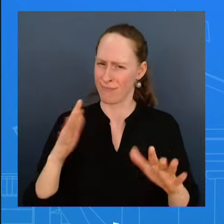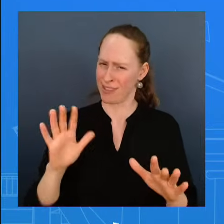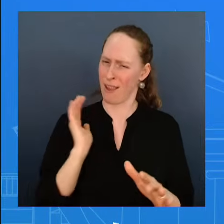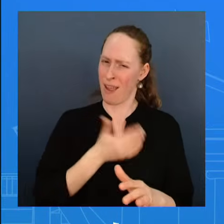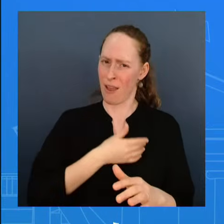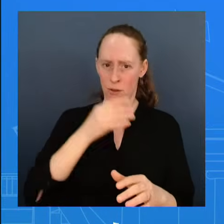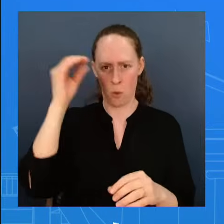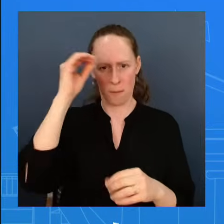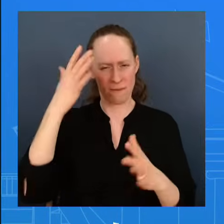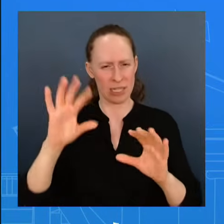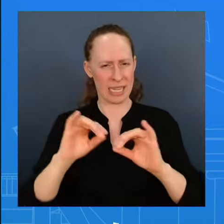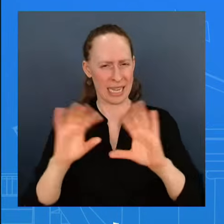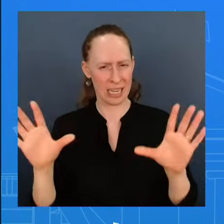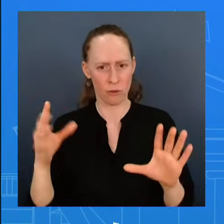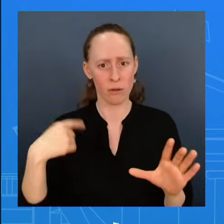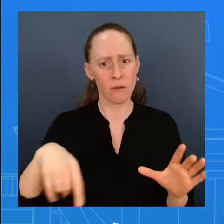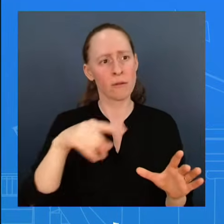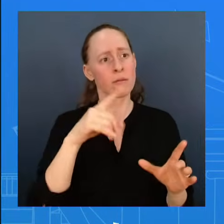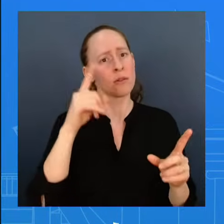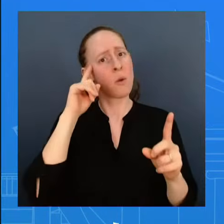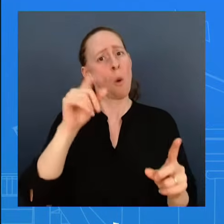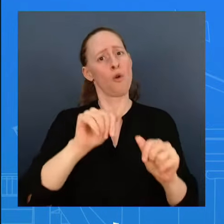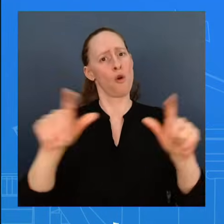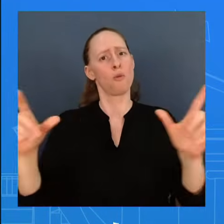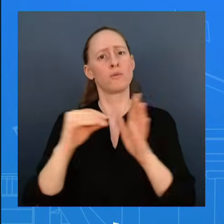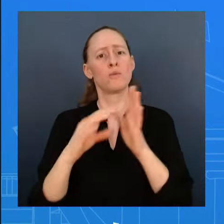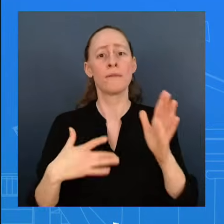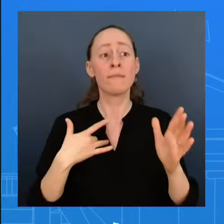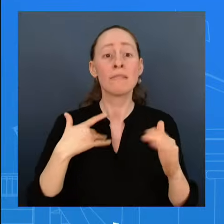And at the same time, we are going to be really forceful here